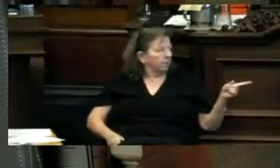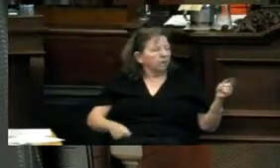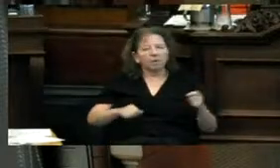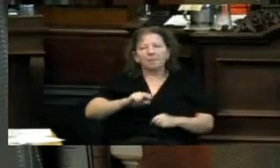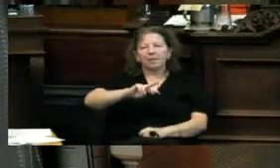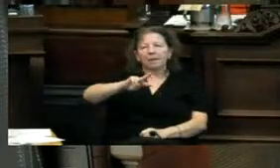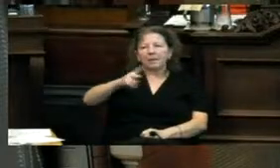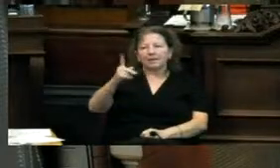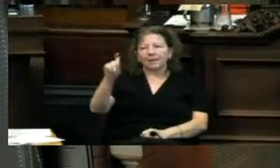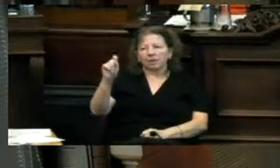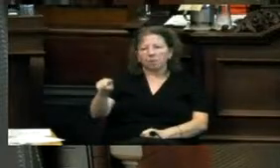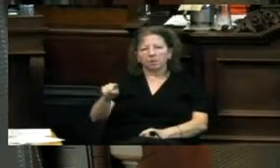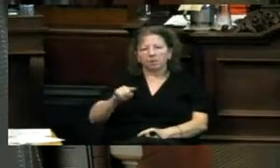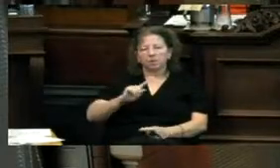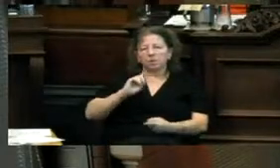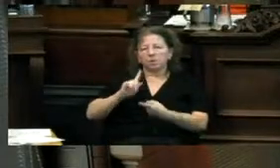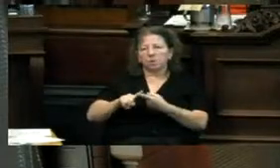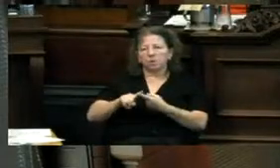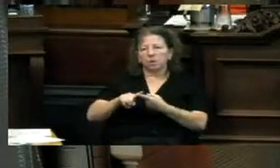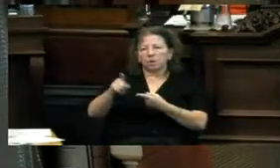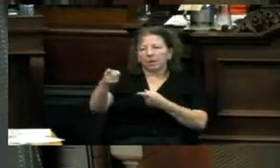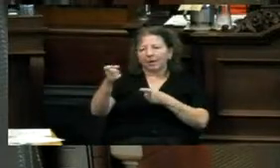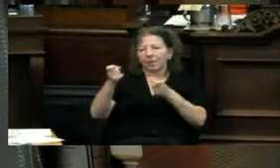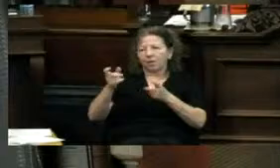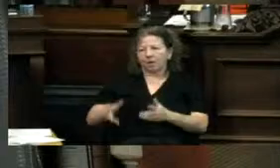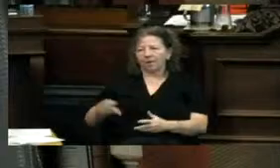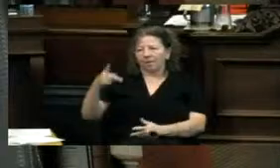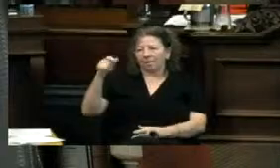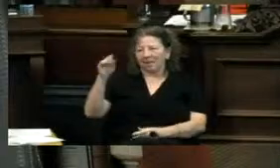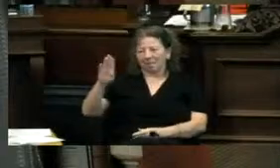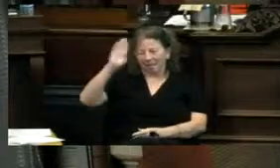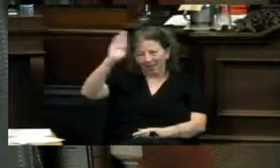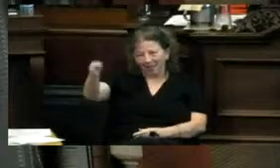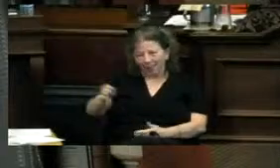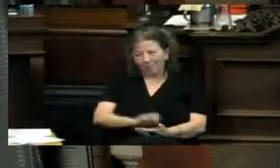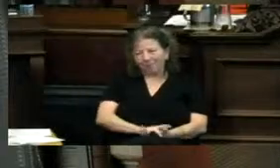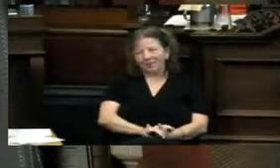hasn't been invalidated by the courts. Okay, well then I will